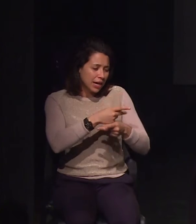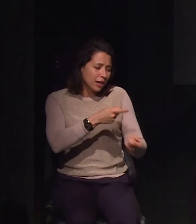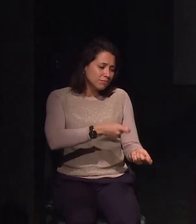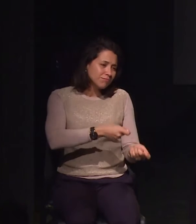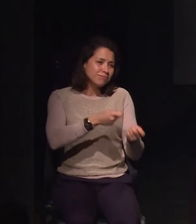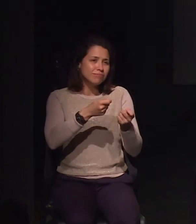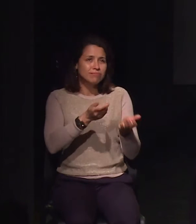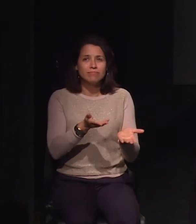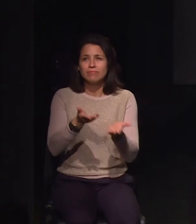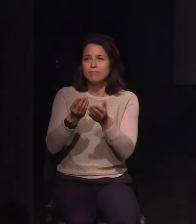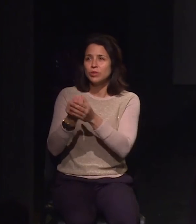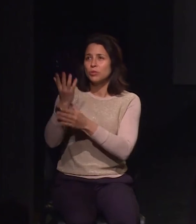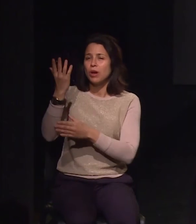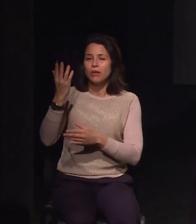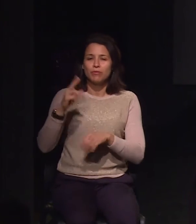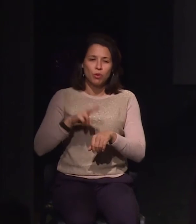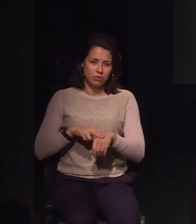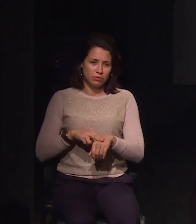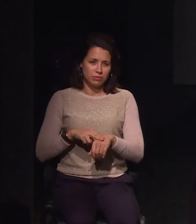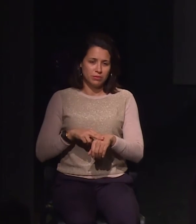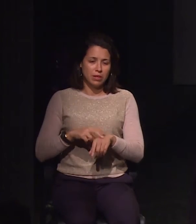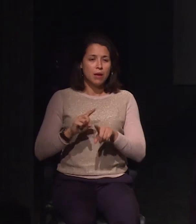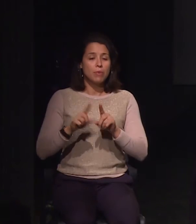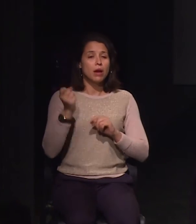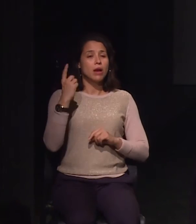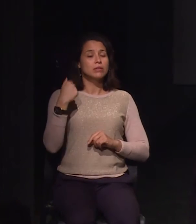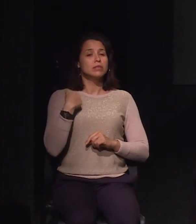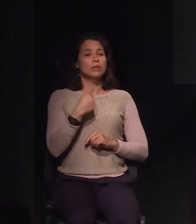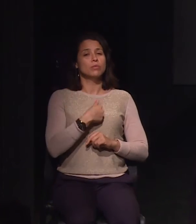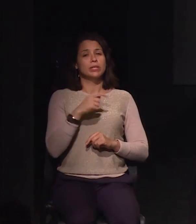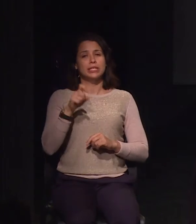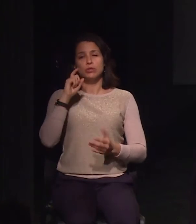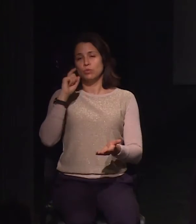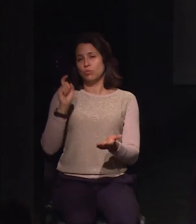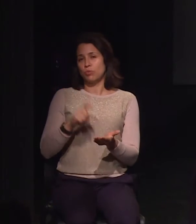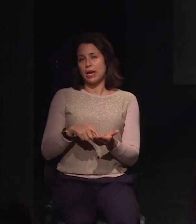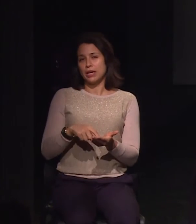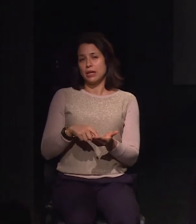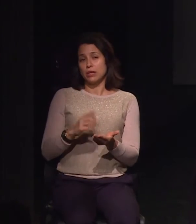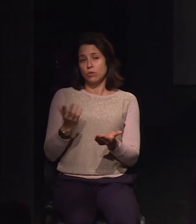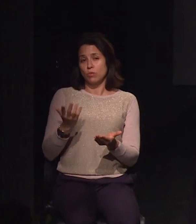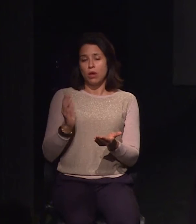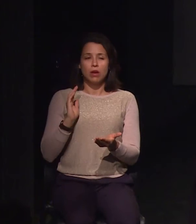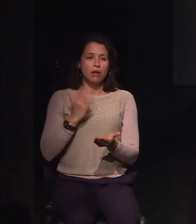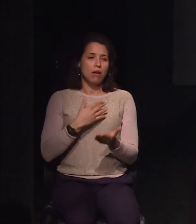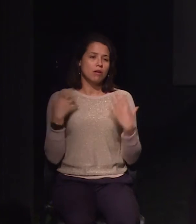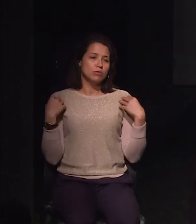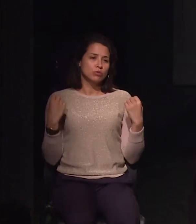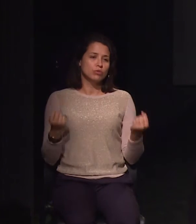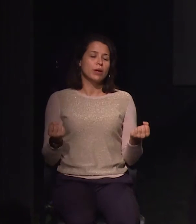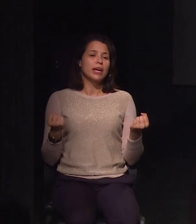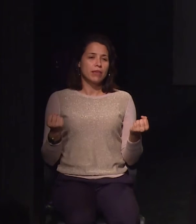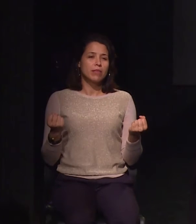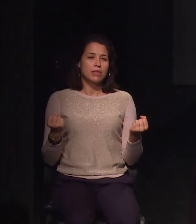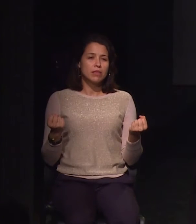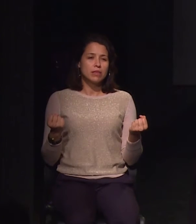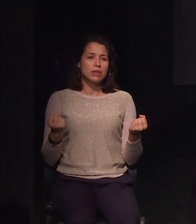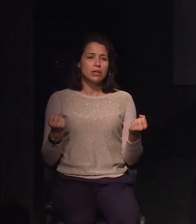recognize our strength. I really think that, and when we think about things that are problematic on the large scale,